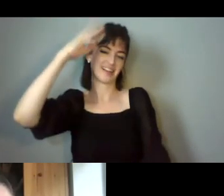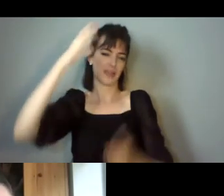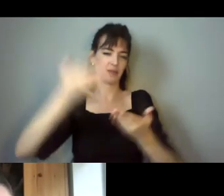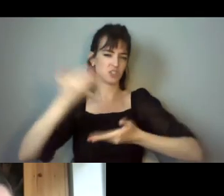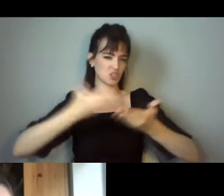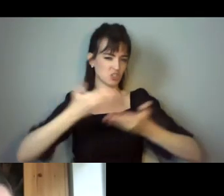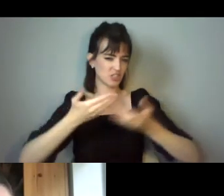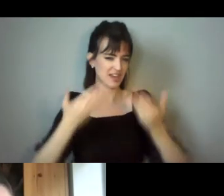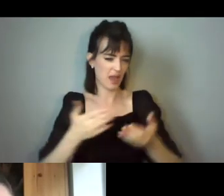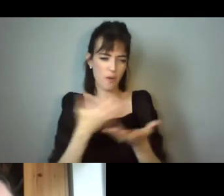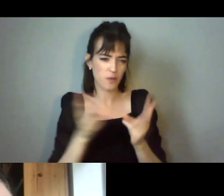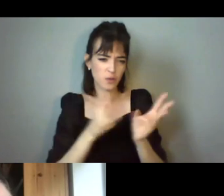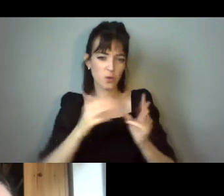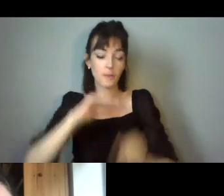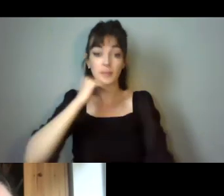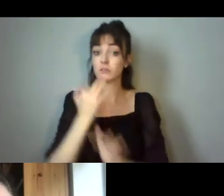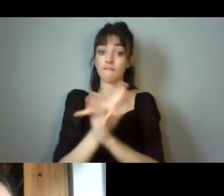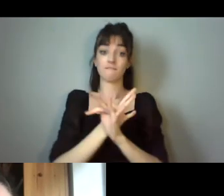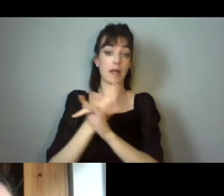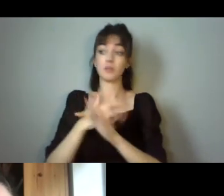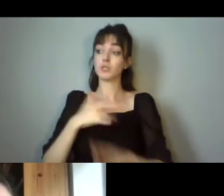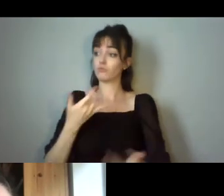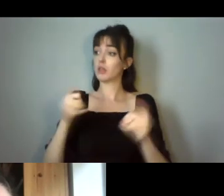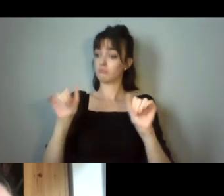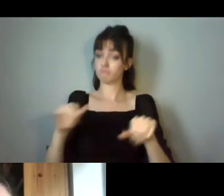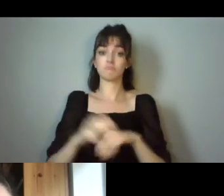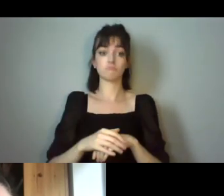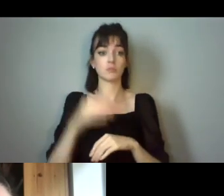families were convinced and it was very important, that the old system didn't work.